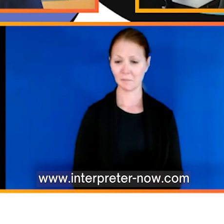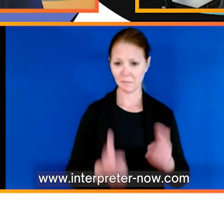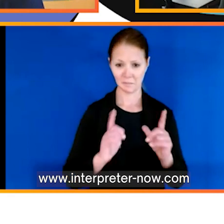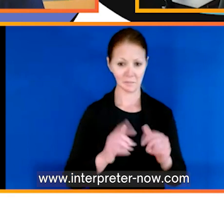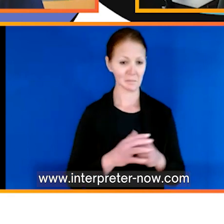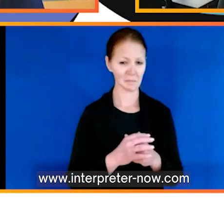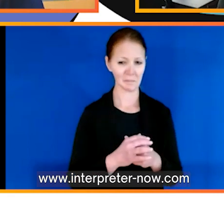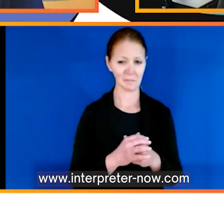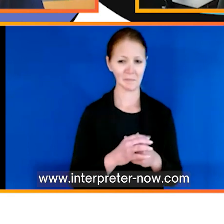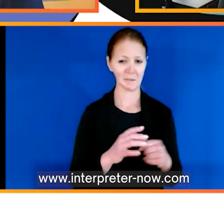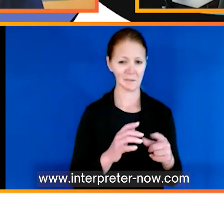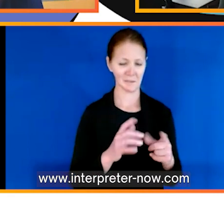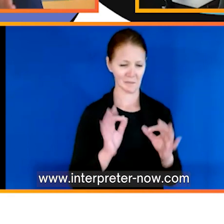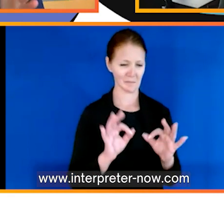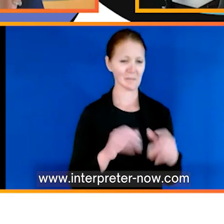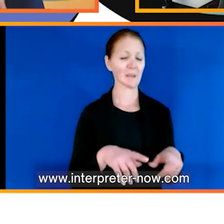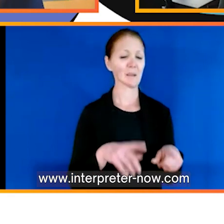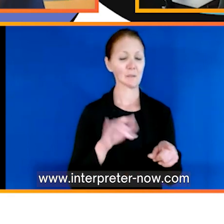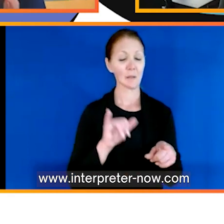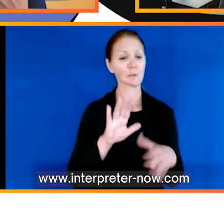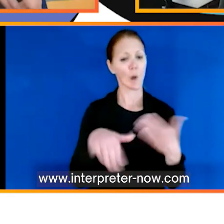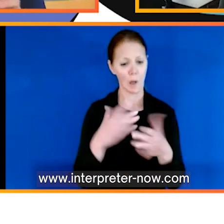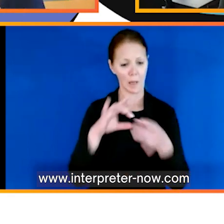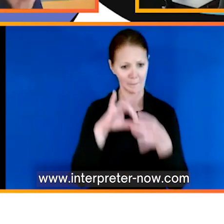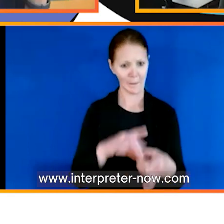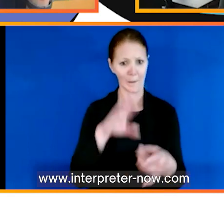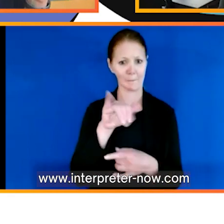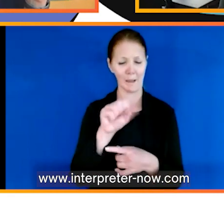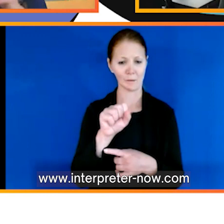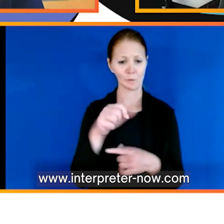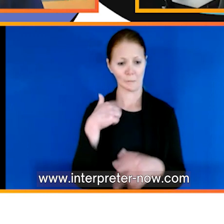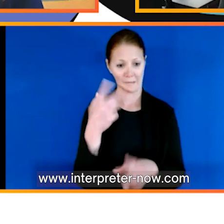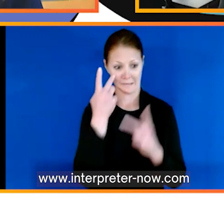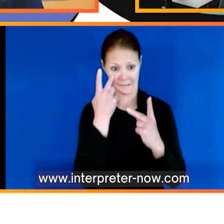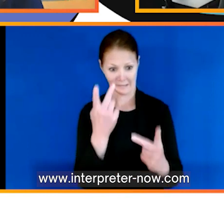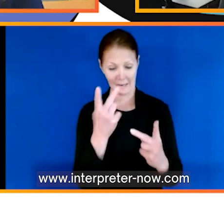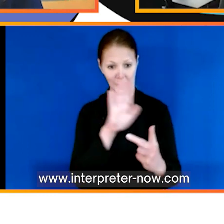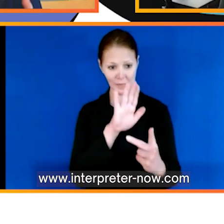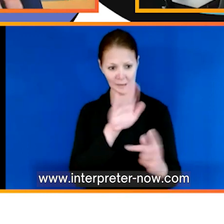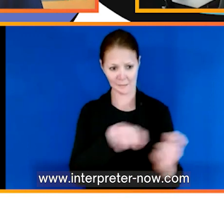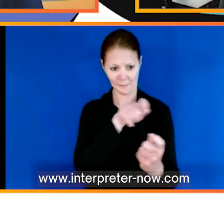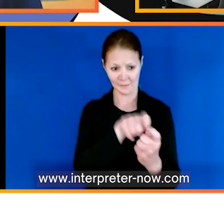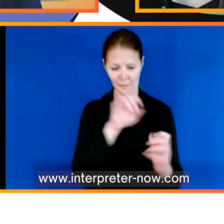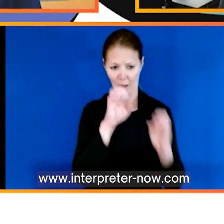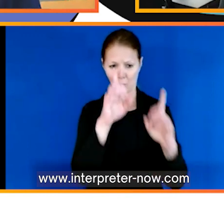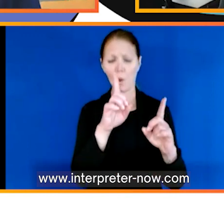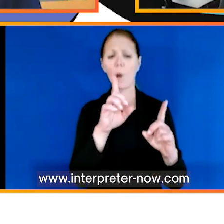We see a certain type of person that's going to fit in better, and so we take that candidate